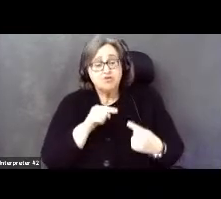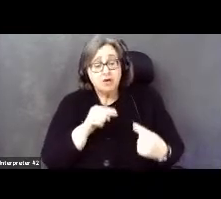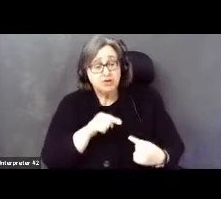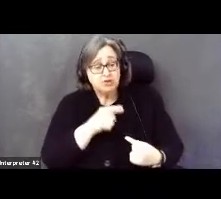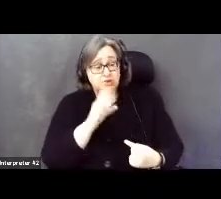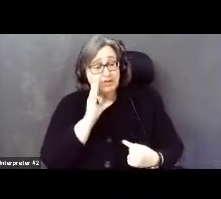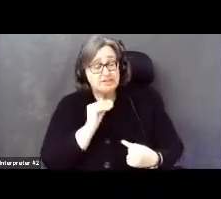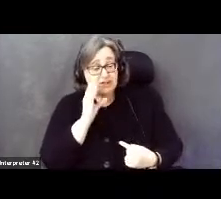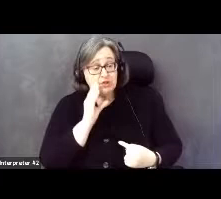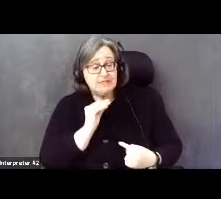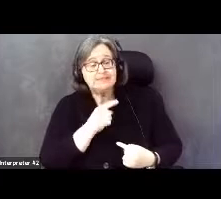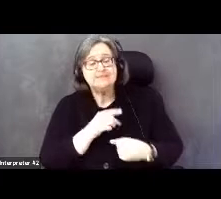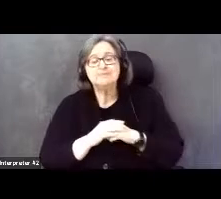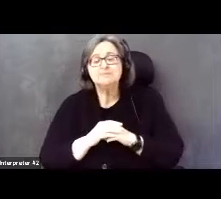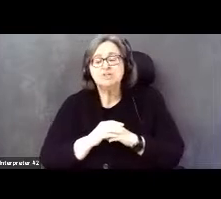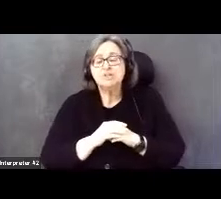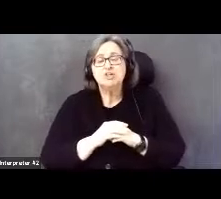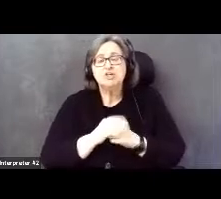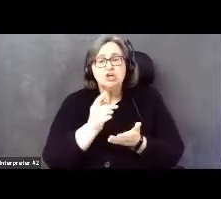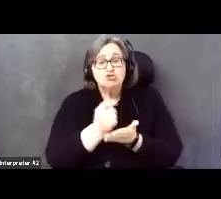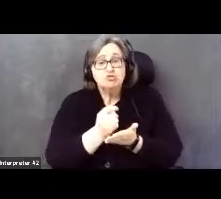experienced and the treatment that you received